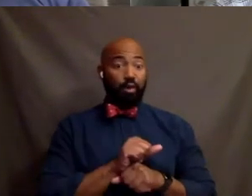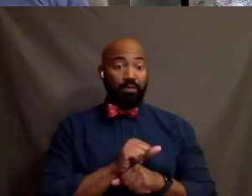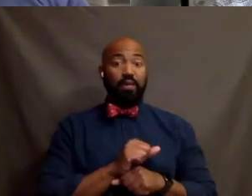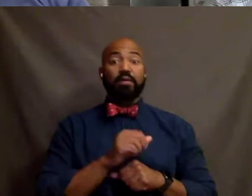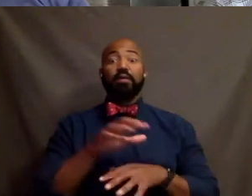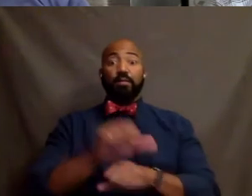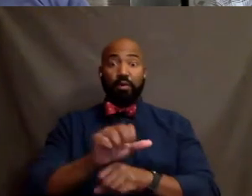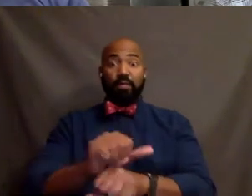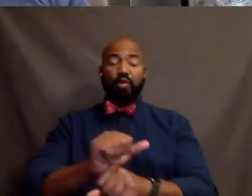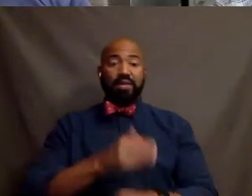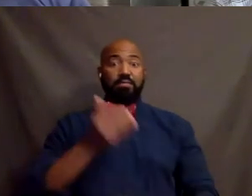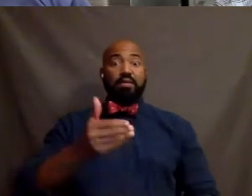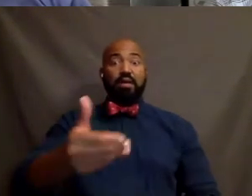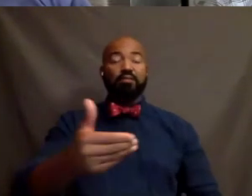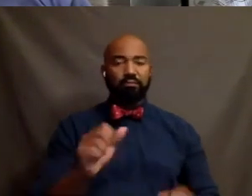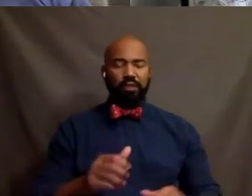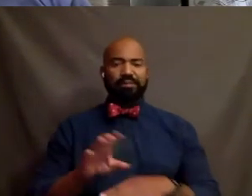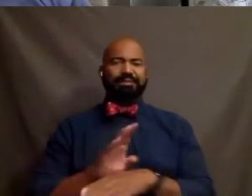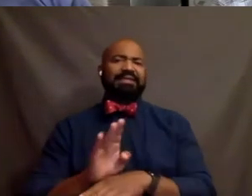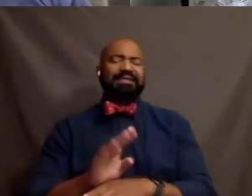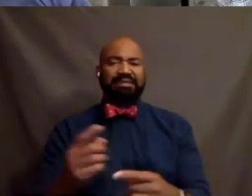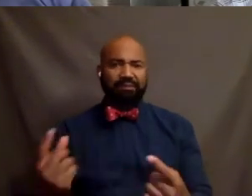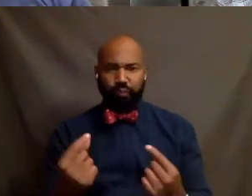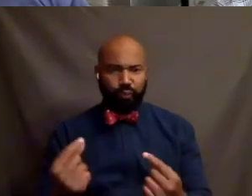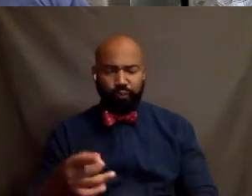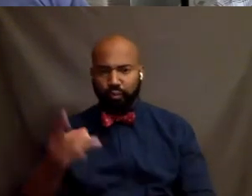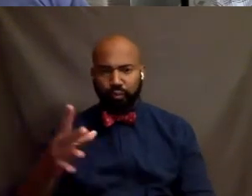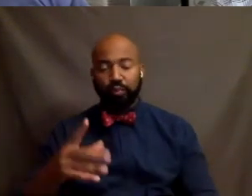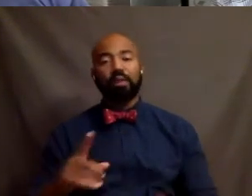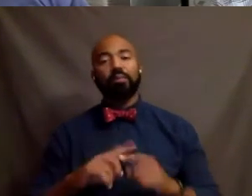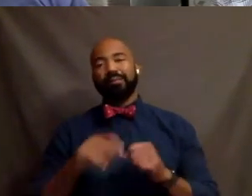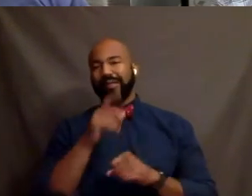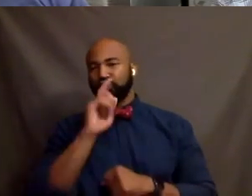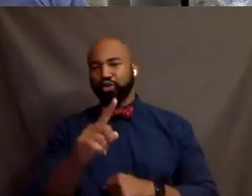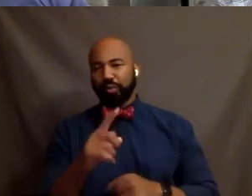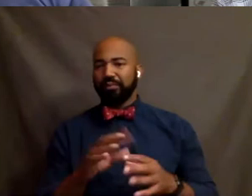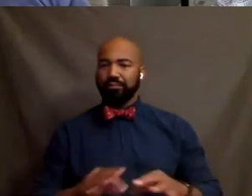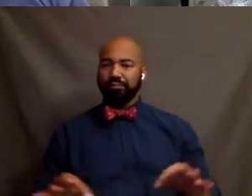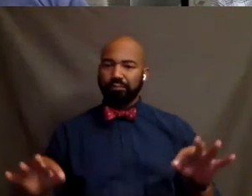I would say it should be an appointment so that you know that you've got that that time.